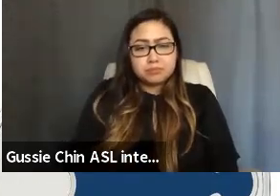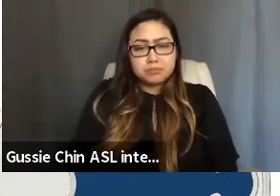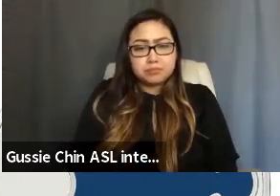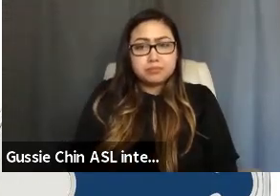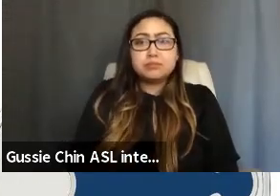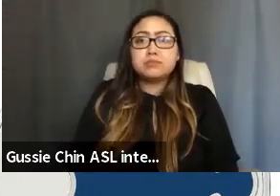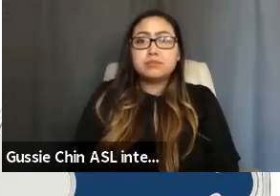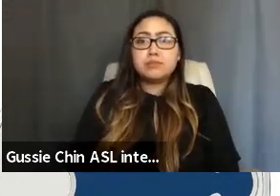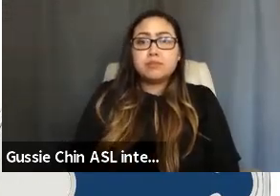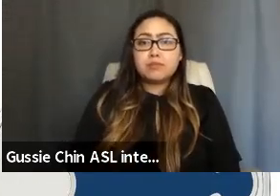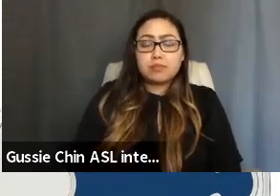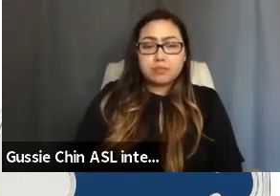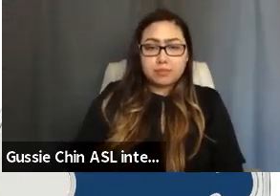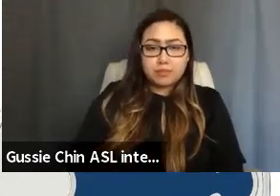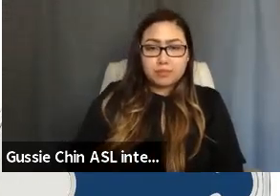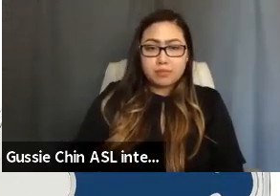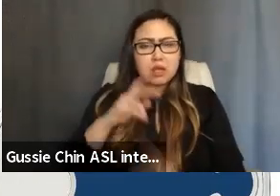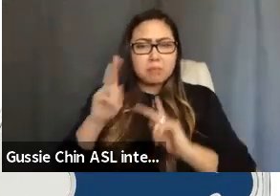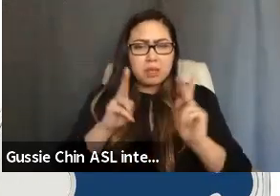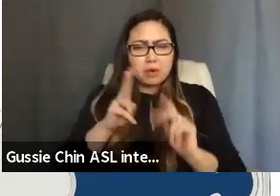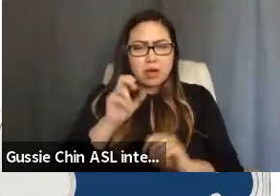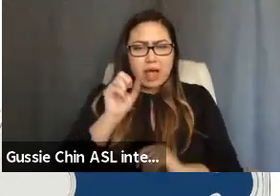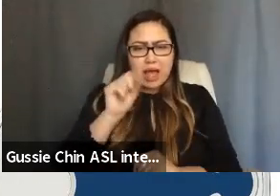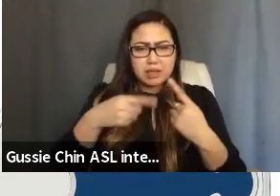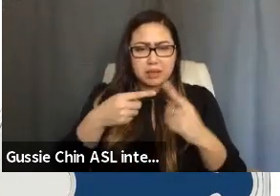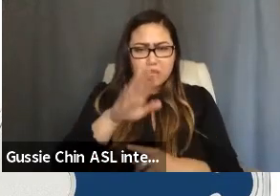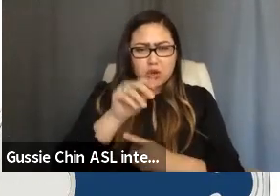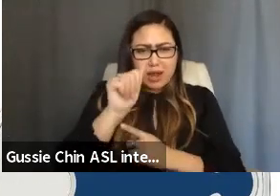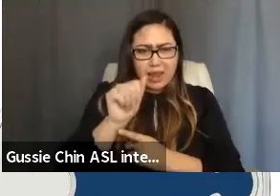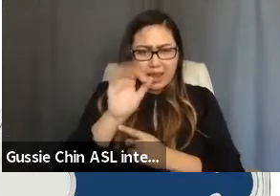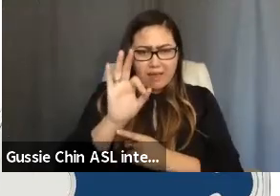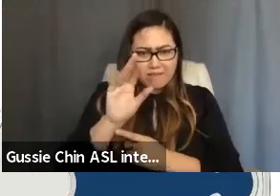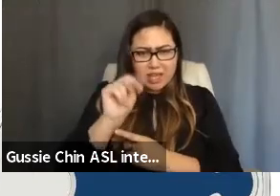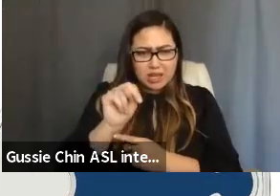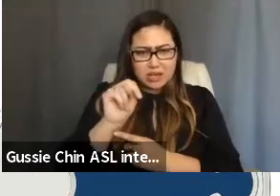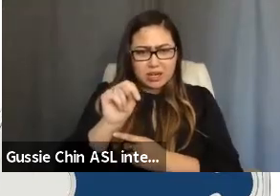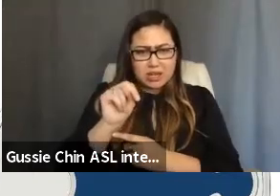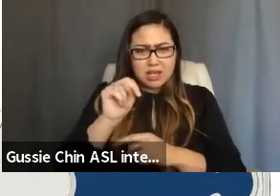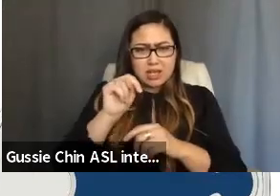Can you people are asking about your AFN national call, Sadie,